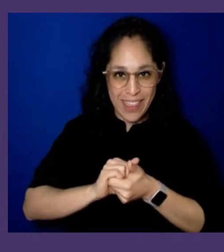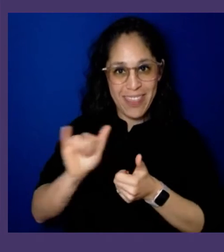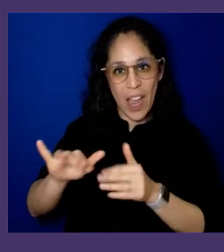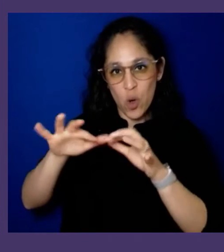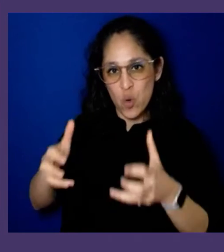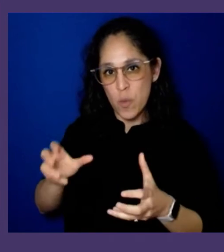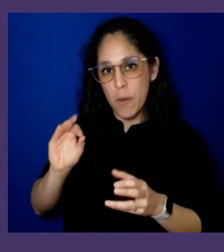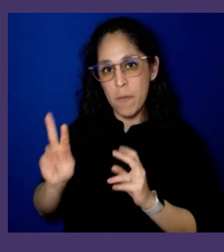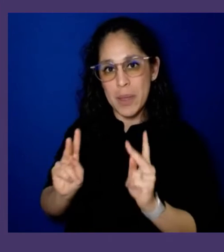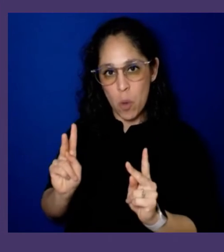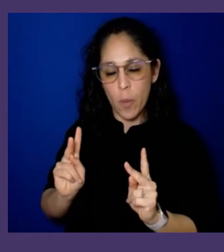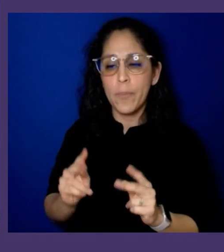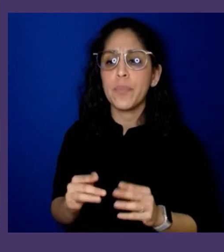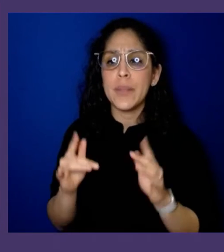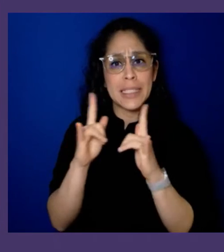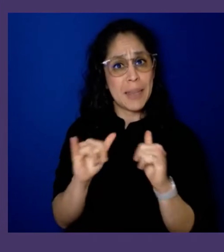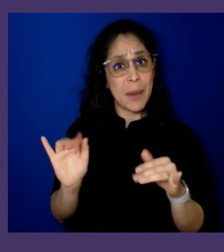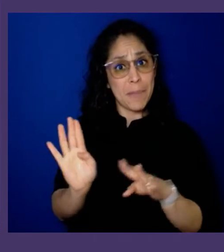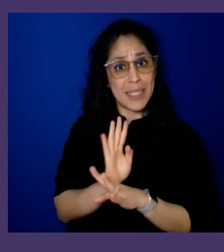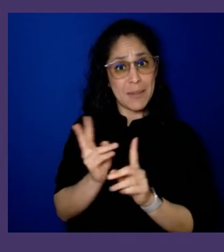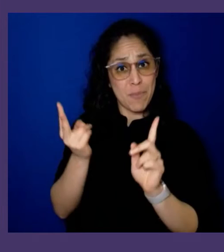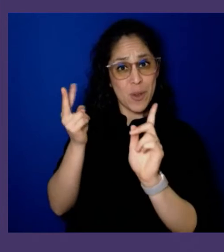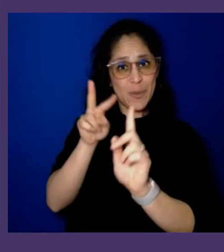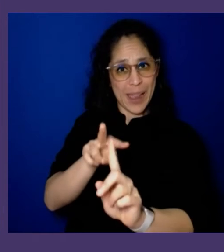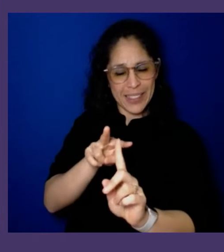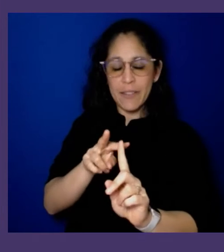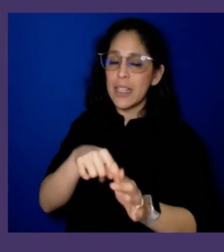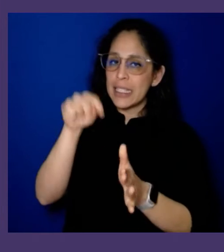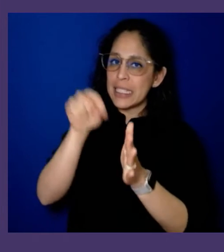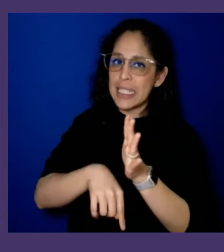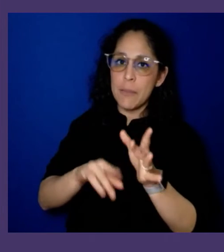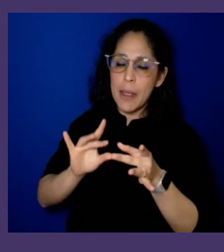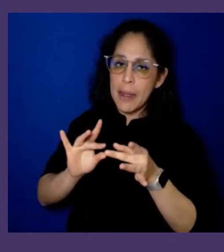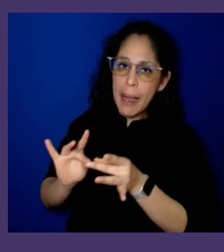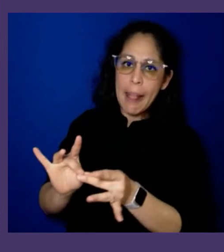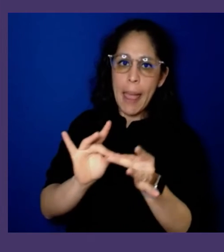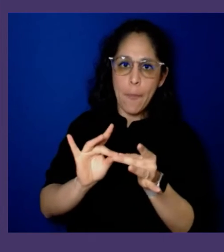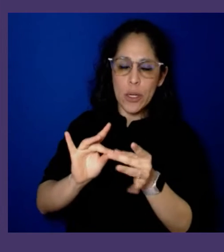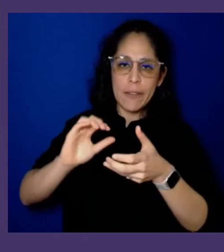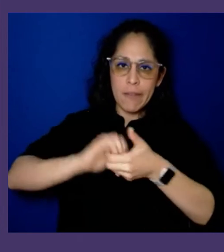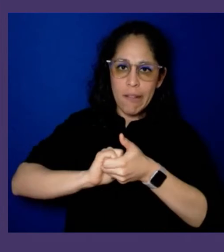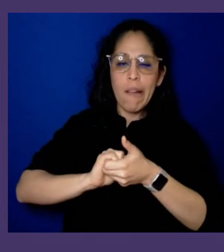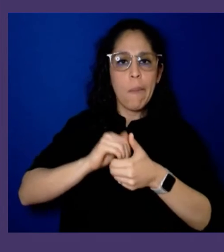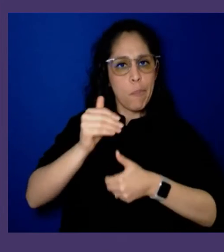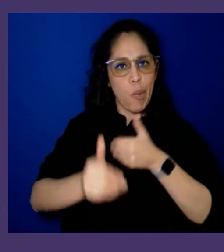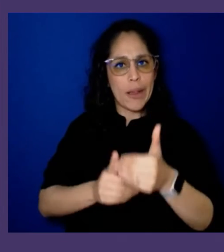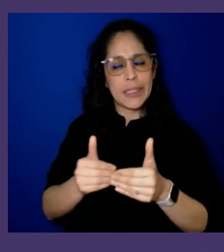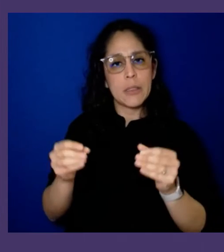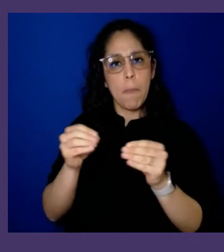such a deeply collaborative process can more systematically identify and address potential barriers